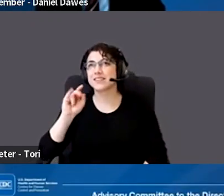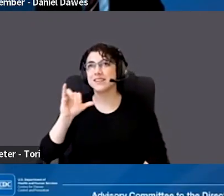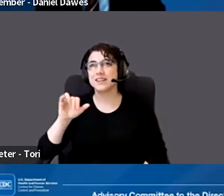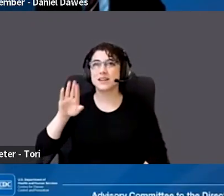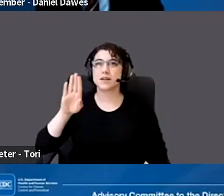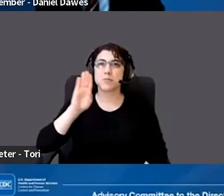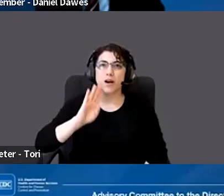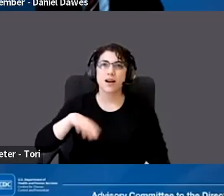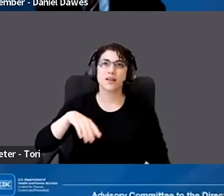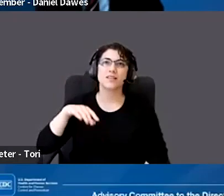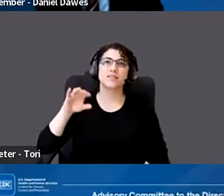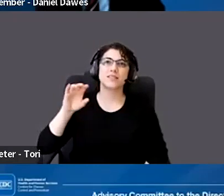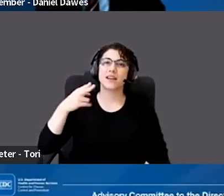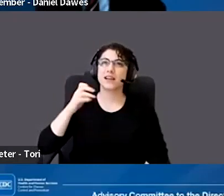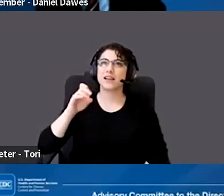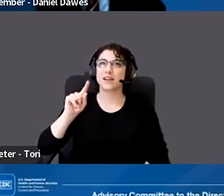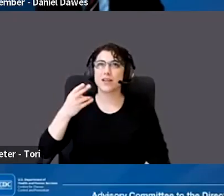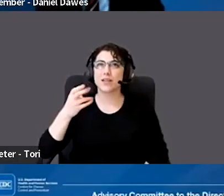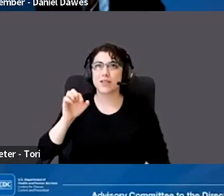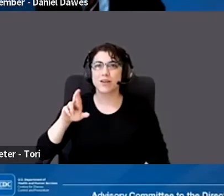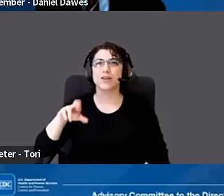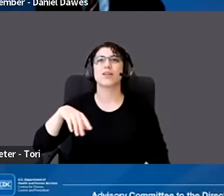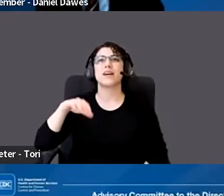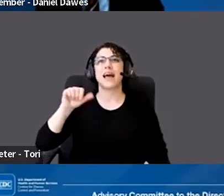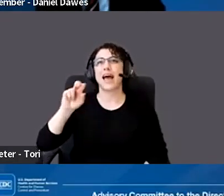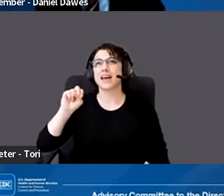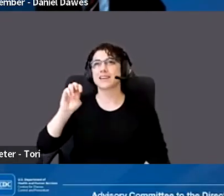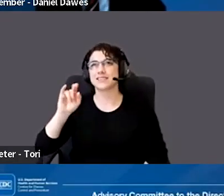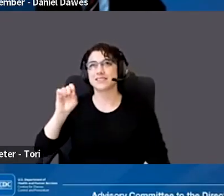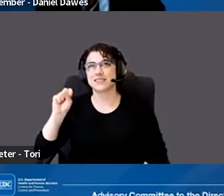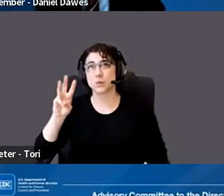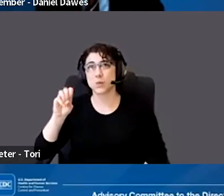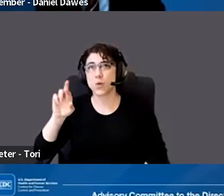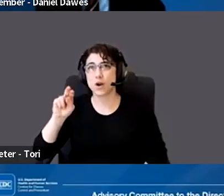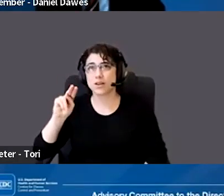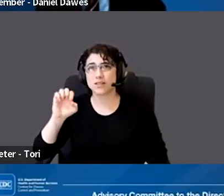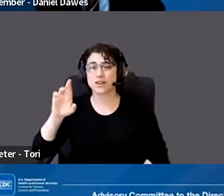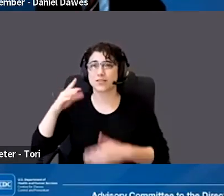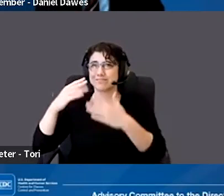, Lauren Hoffman, Agnes Warner. Those are some of the key folks